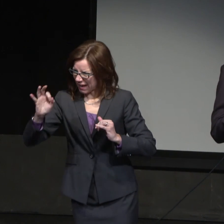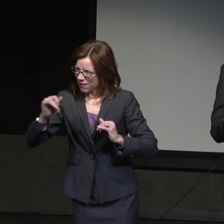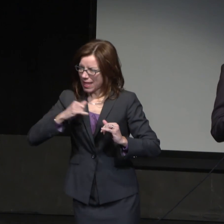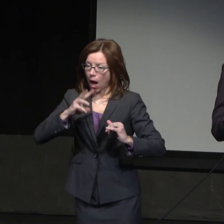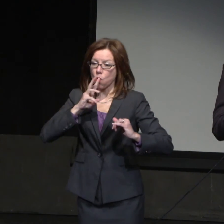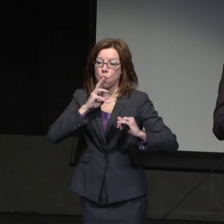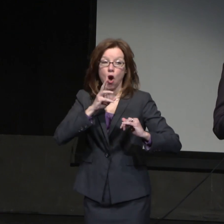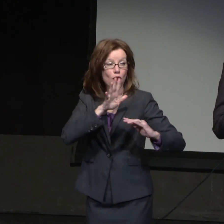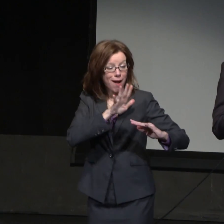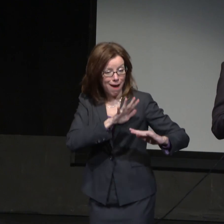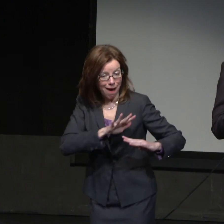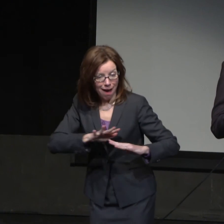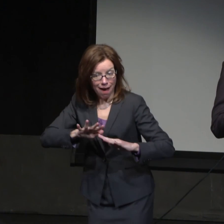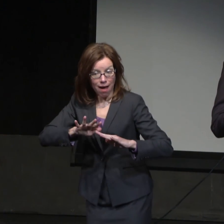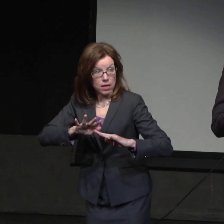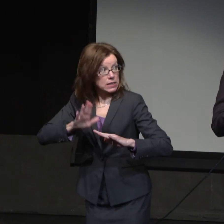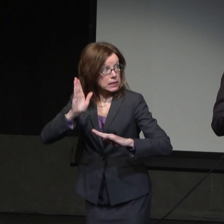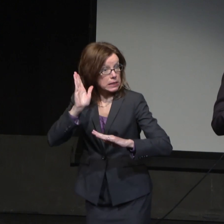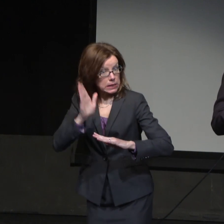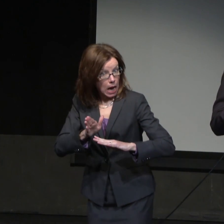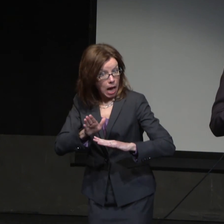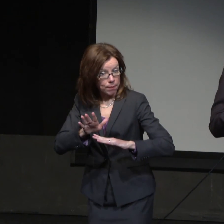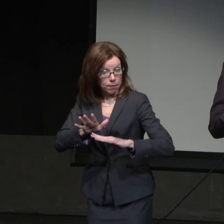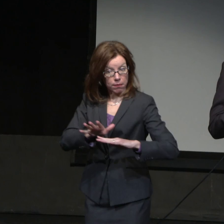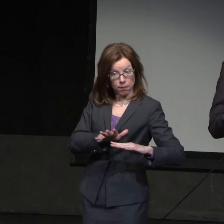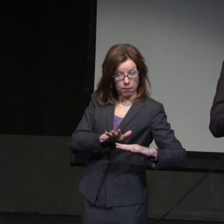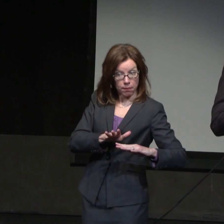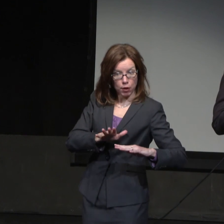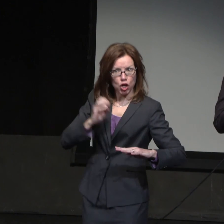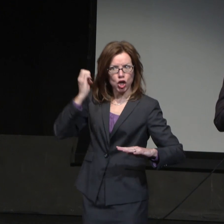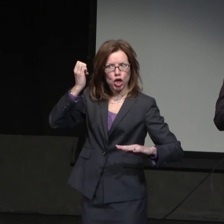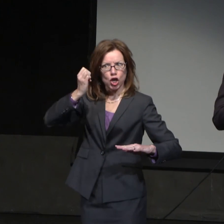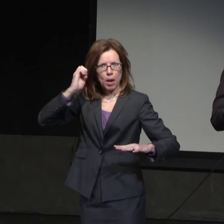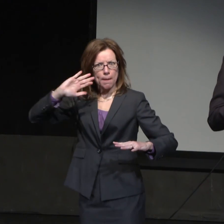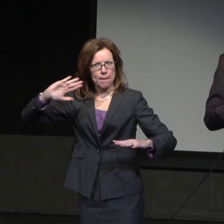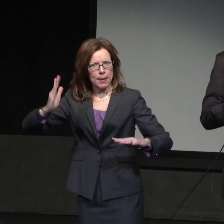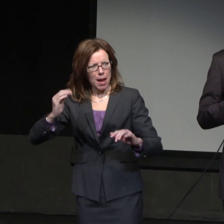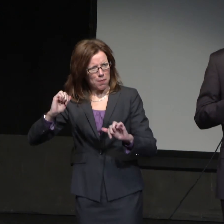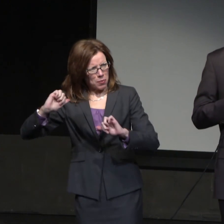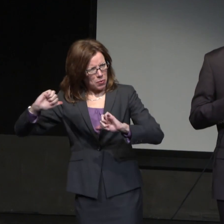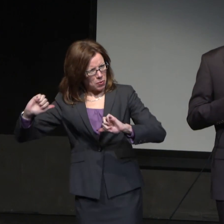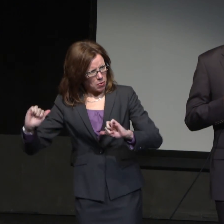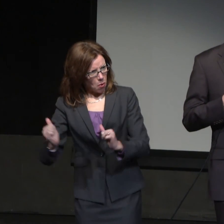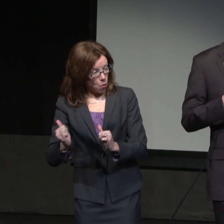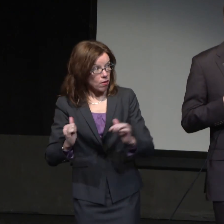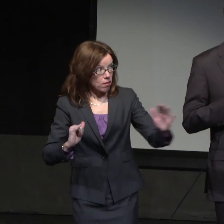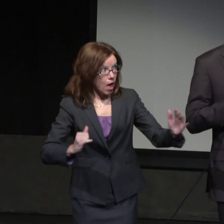or stops, Europe could become much, much colder. And this has happened in the past, in the ancient past.